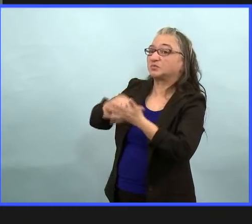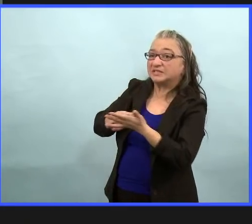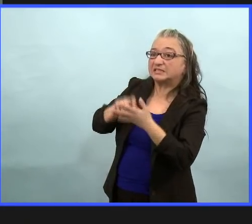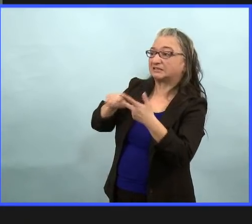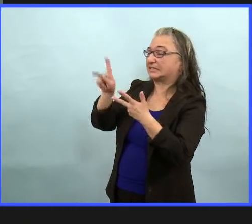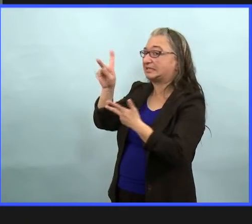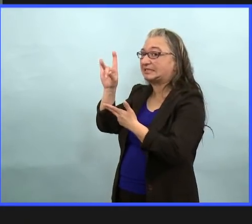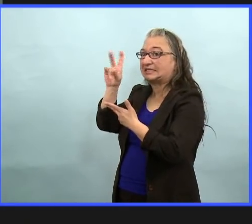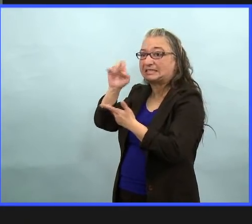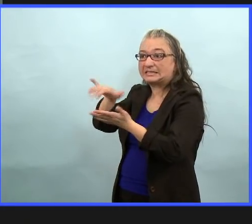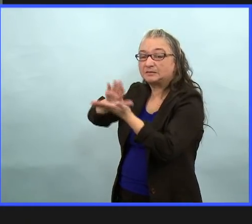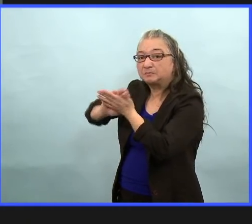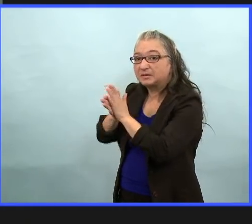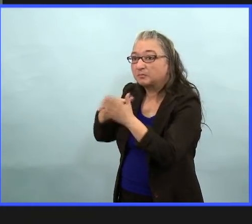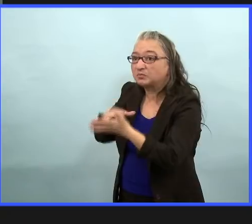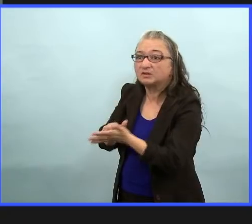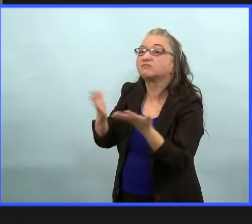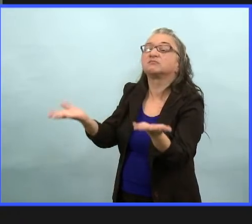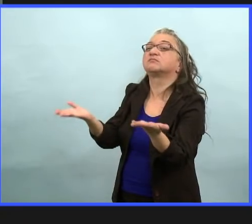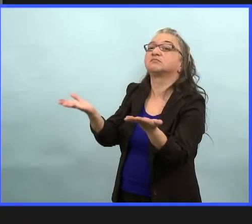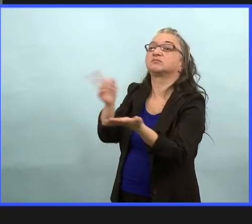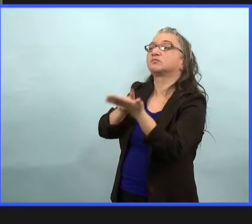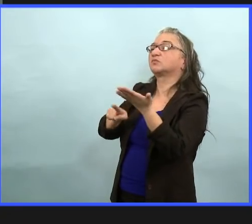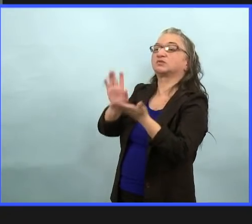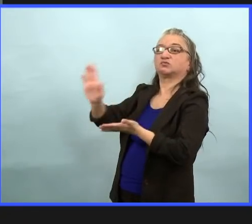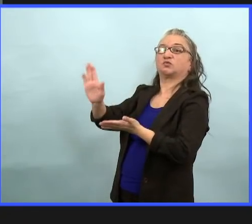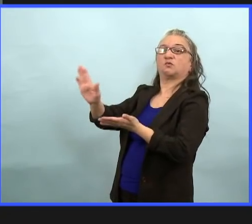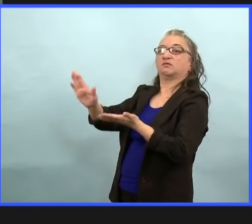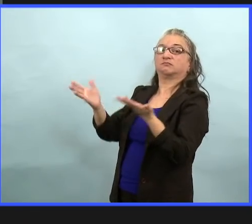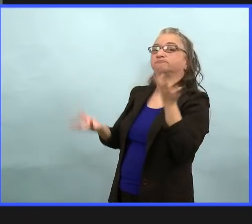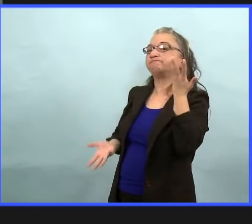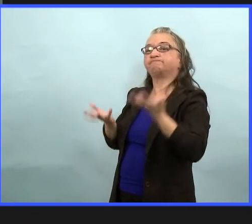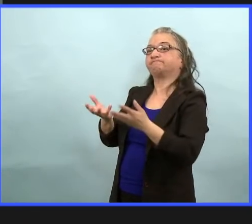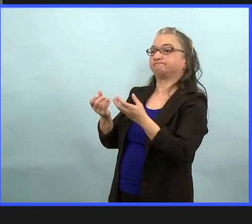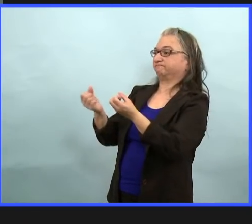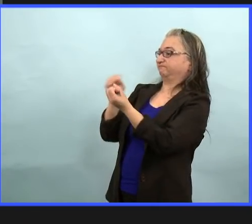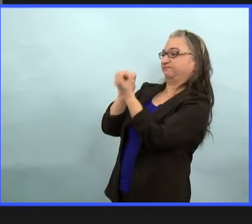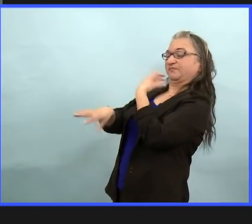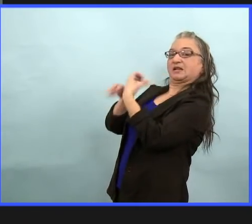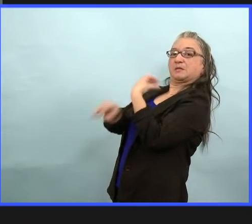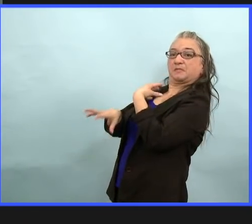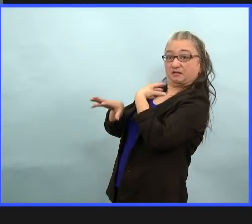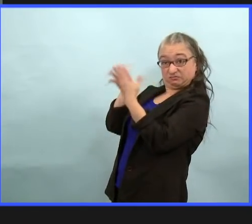would you have what would you say to the criticism that this analysis is is flawed to that extent